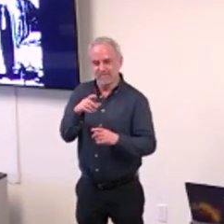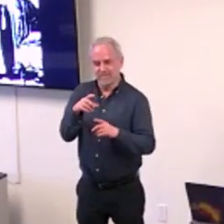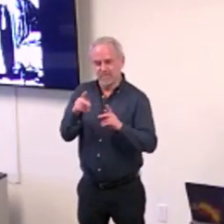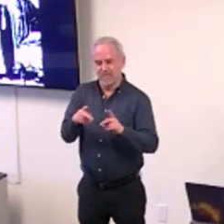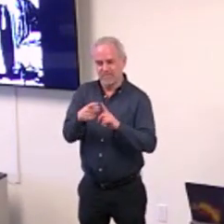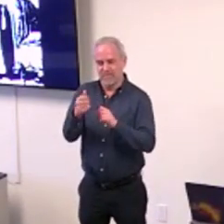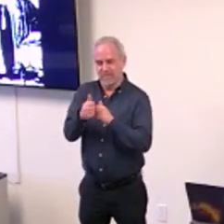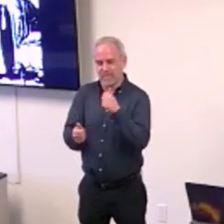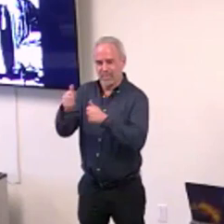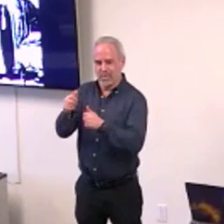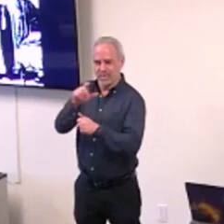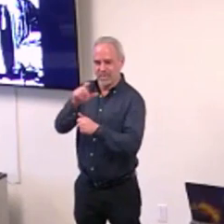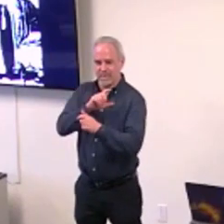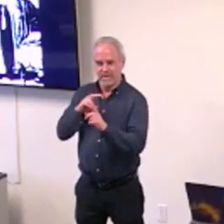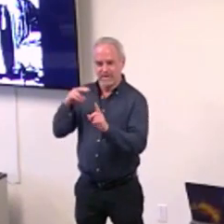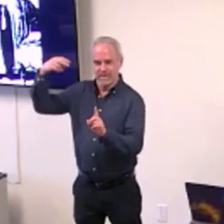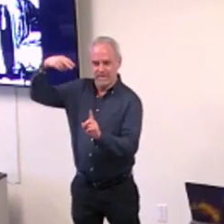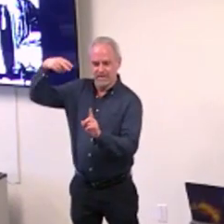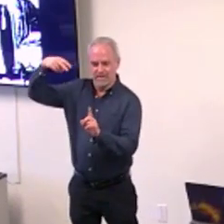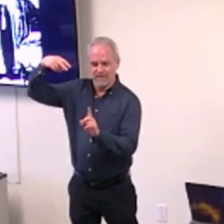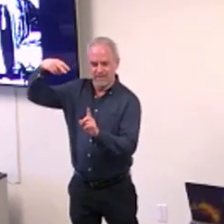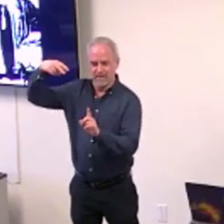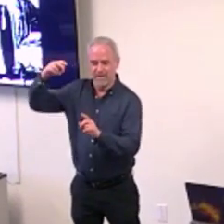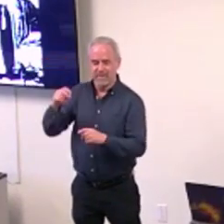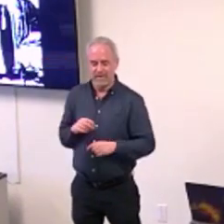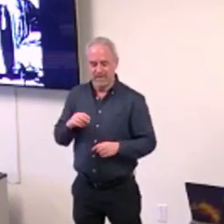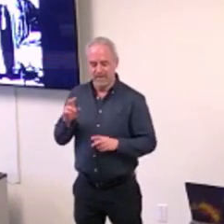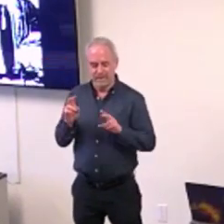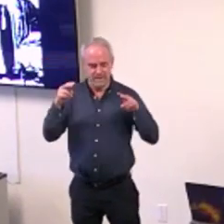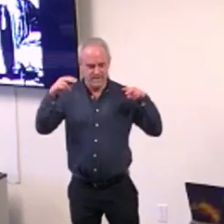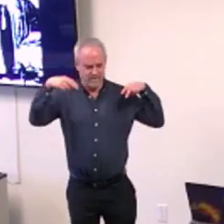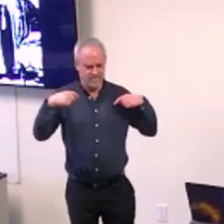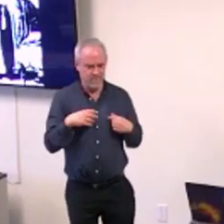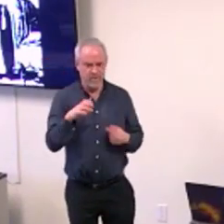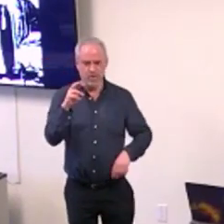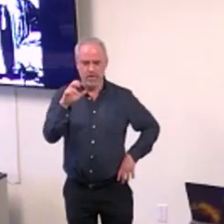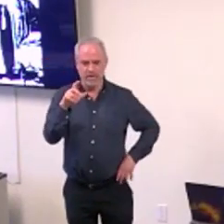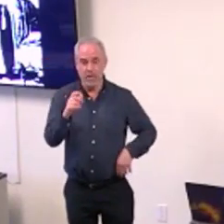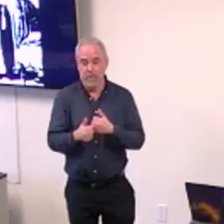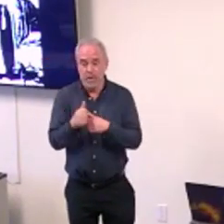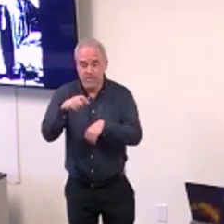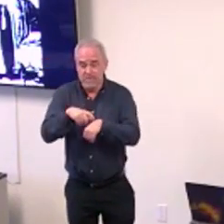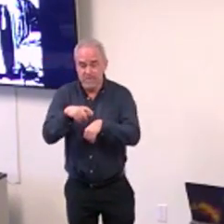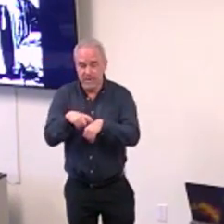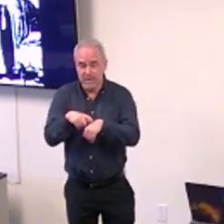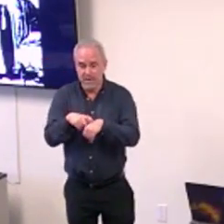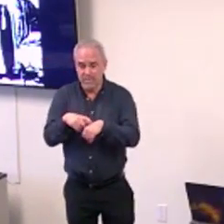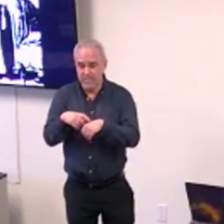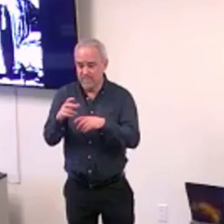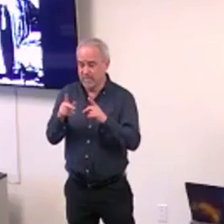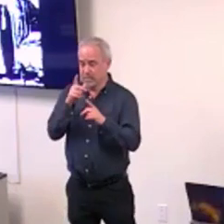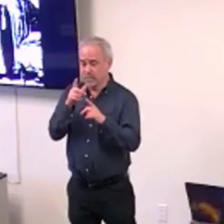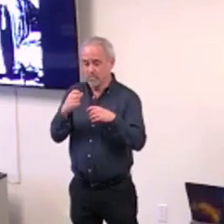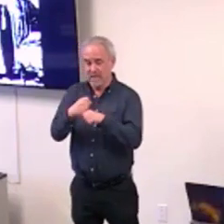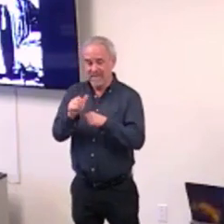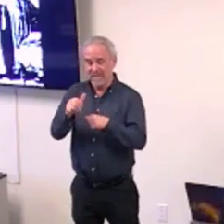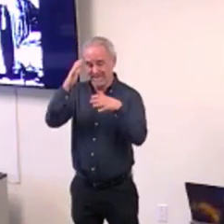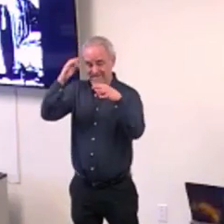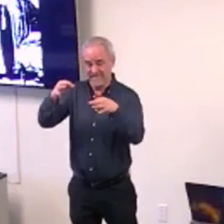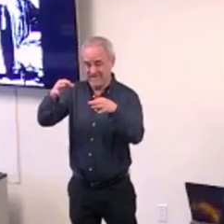that have been criminalized are deemed criminal. By folks who usually don't have the same lived experience of those who they're criminalizing.